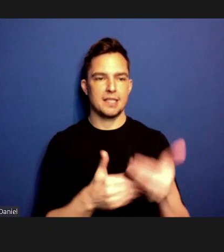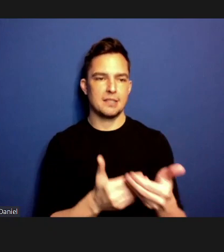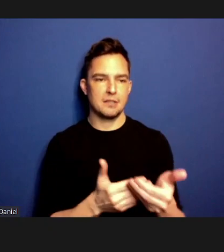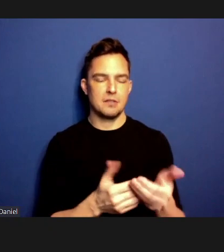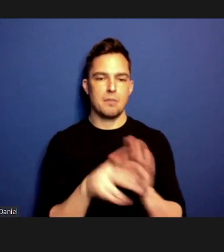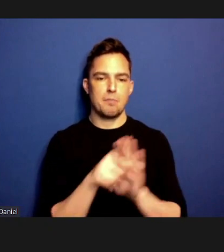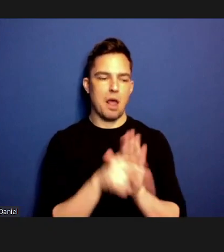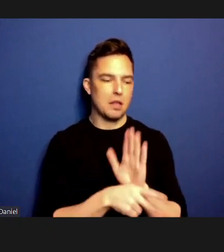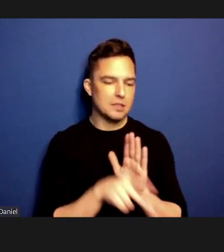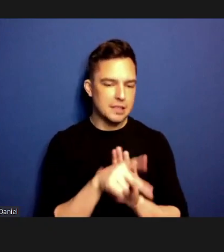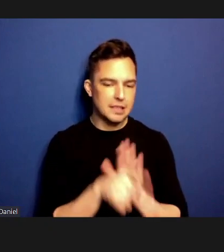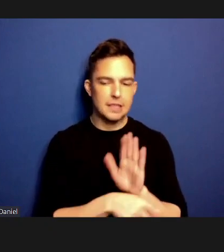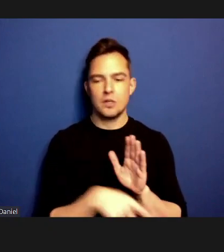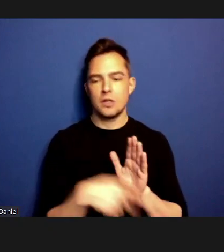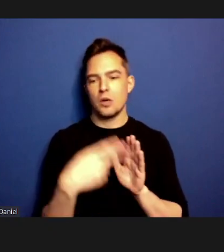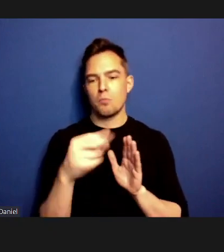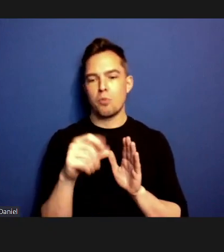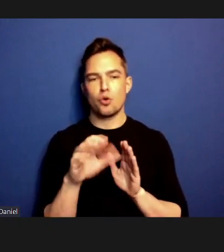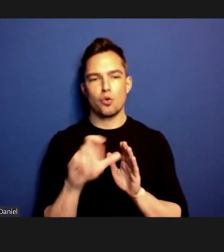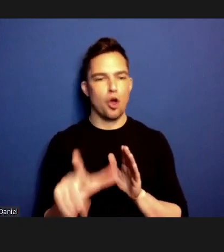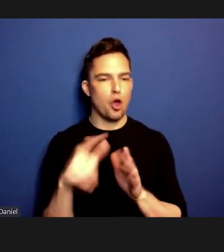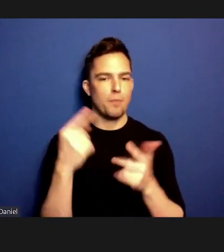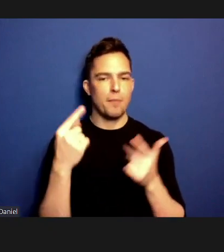its protocols? And how does this then get rolled out?